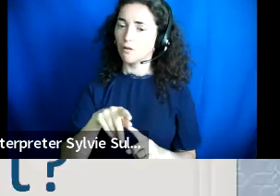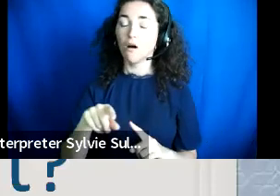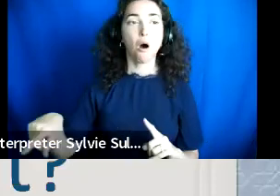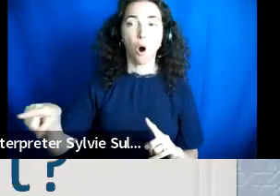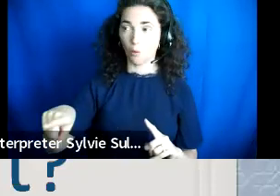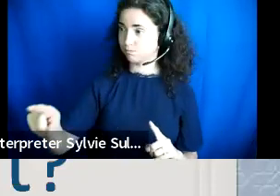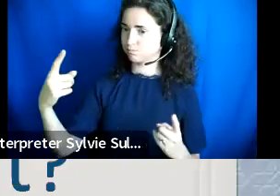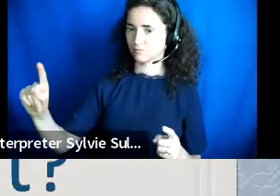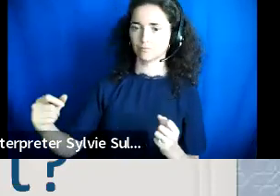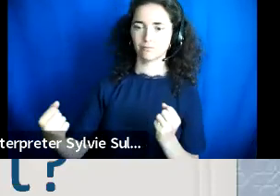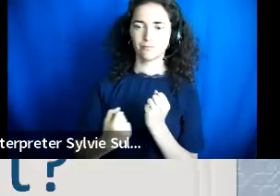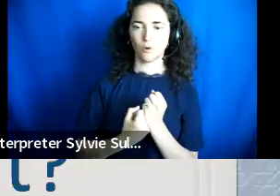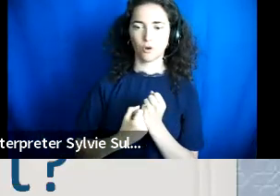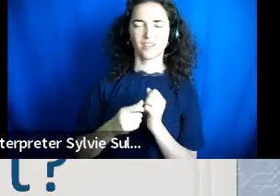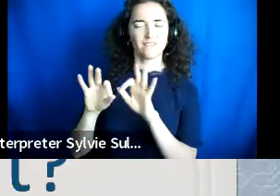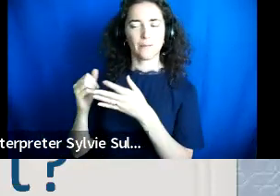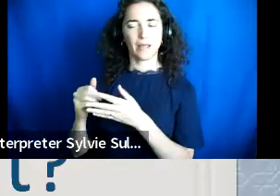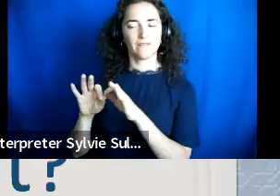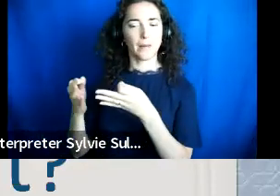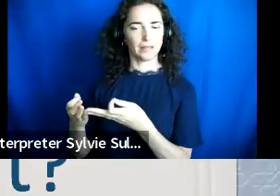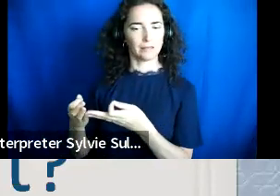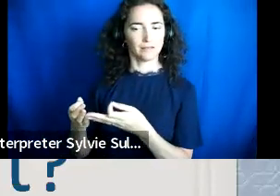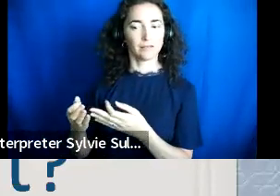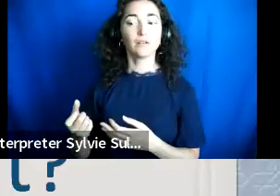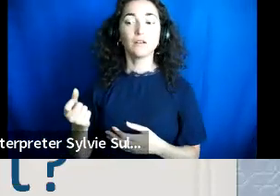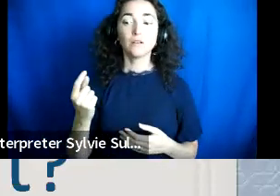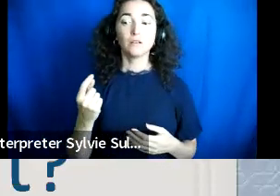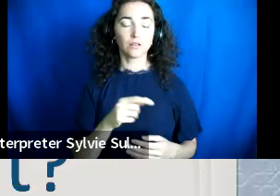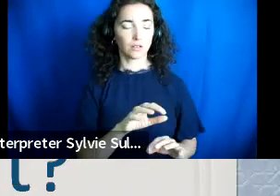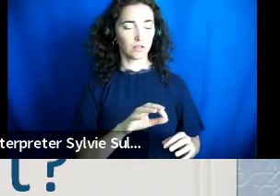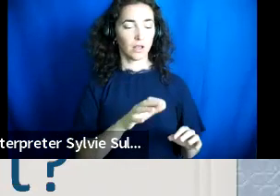So a Katie and apparent connections will take that yap and expand on the game.